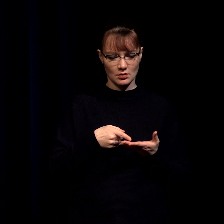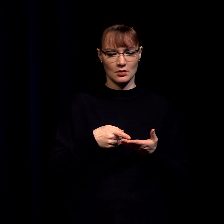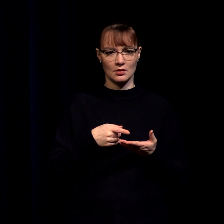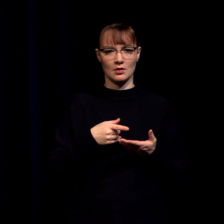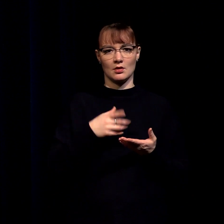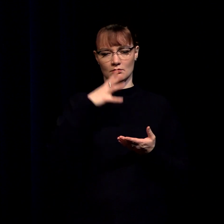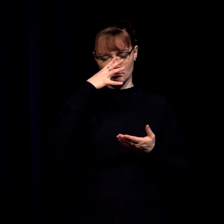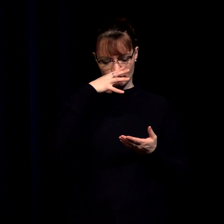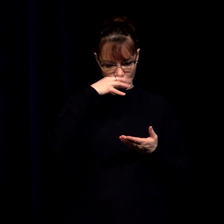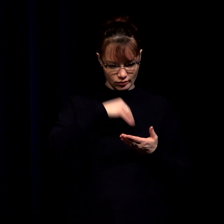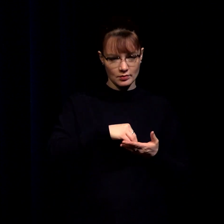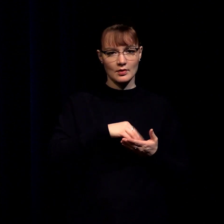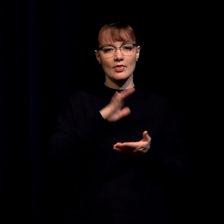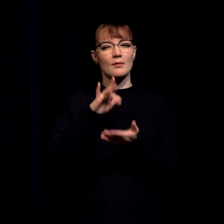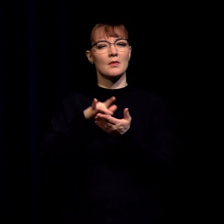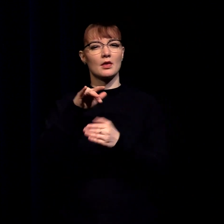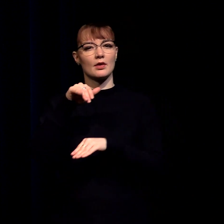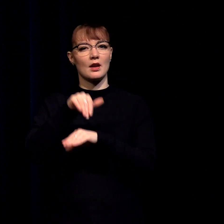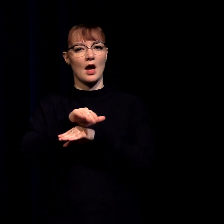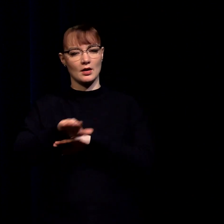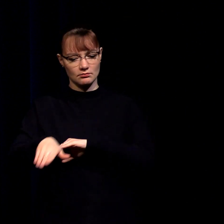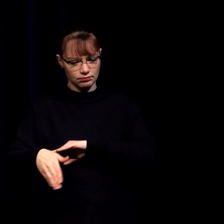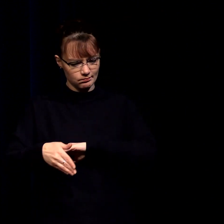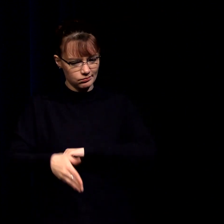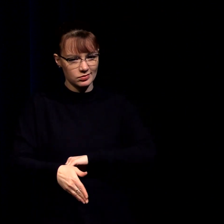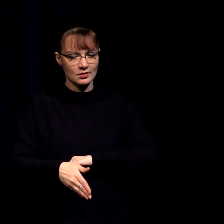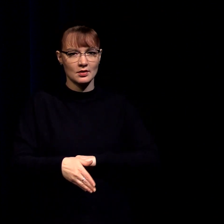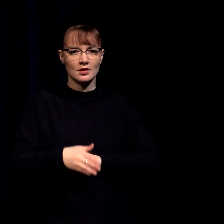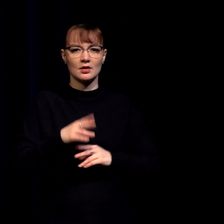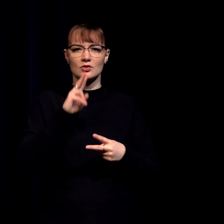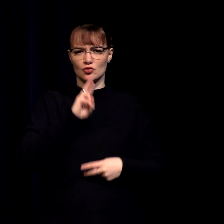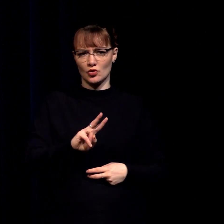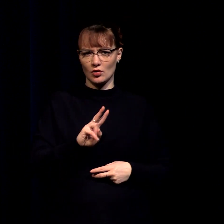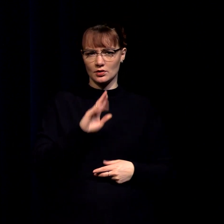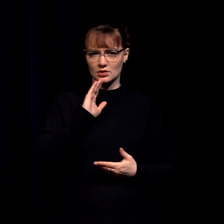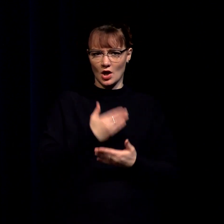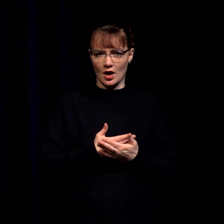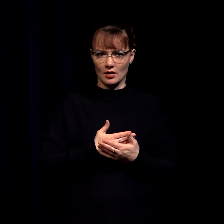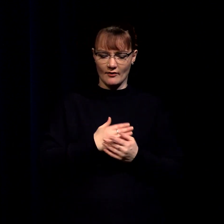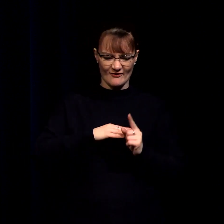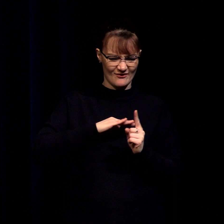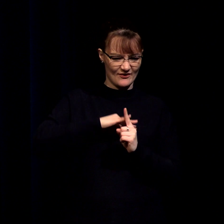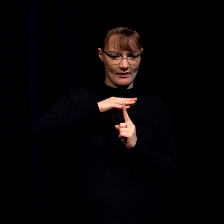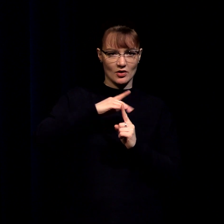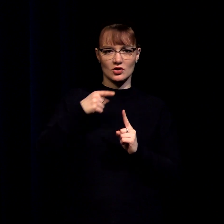middle of the night, my daughter wakes up my two year old wakes up with a fever that is so high that she's hallucinating. She